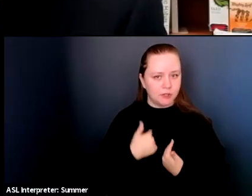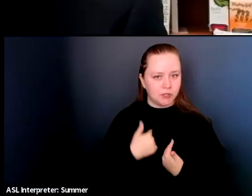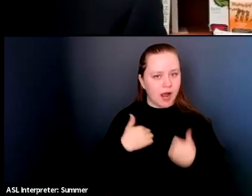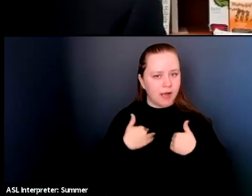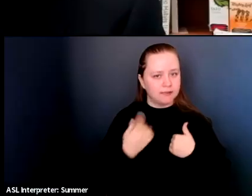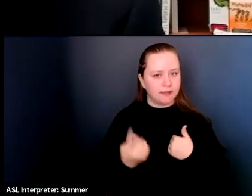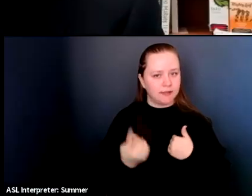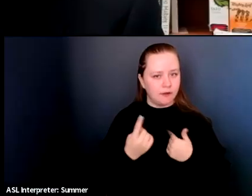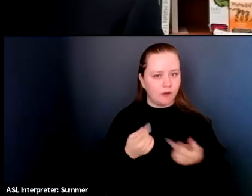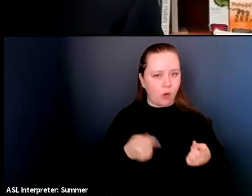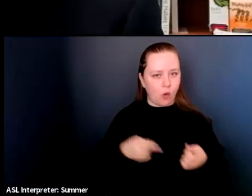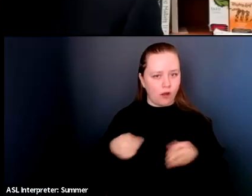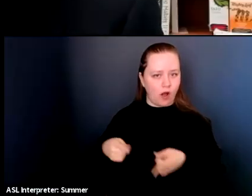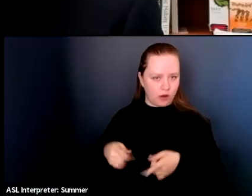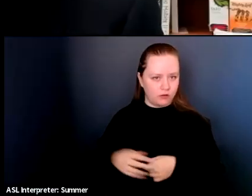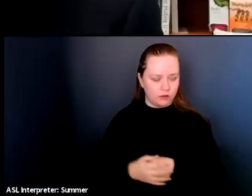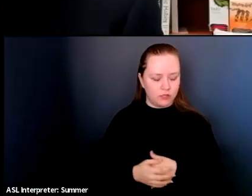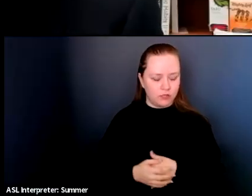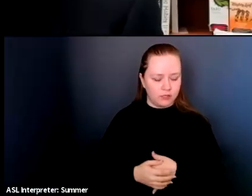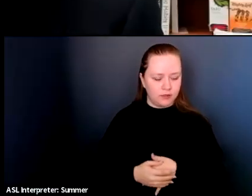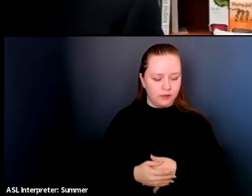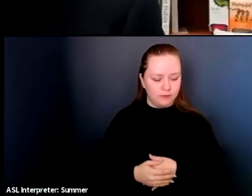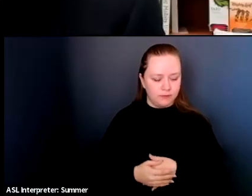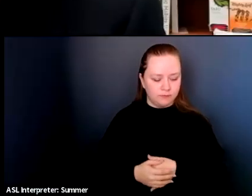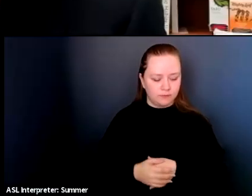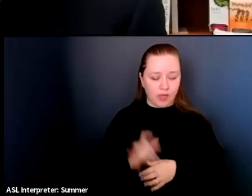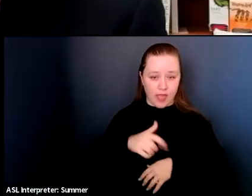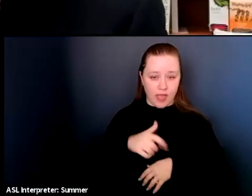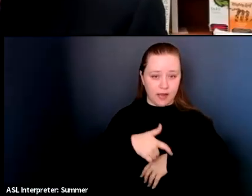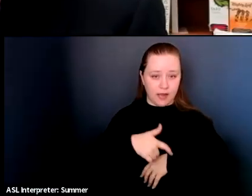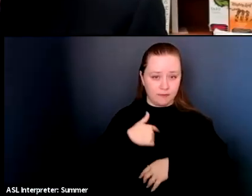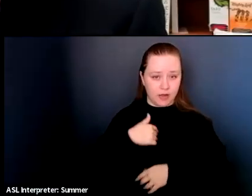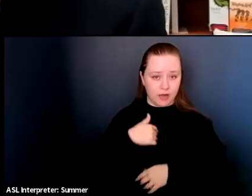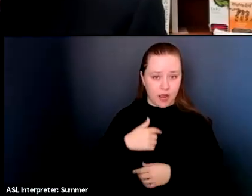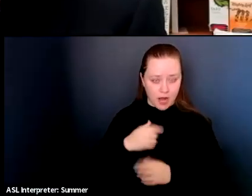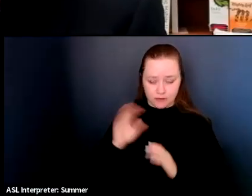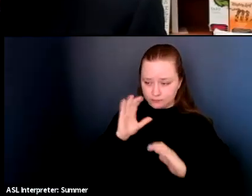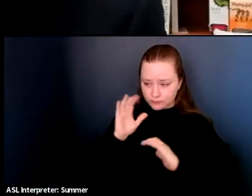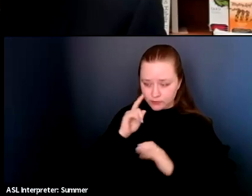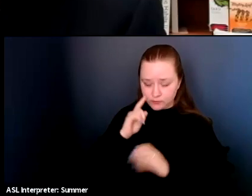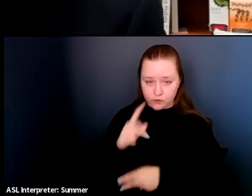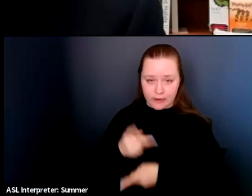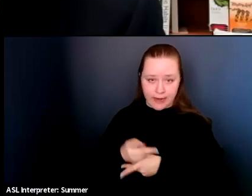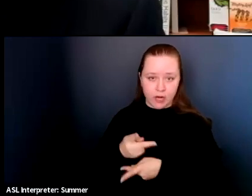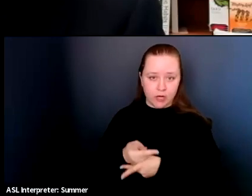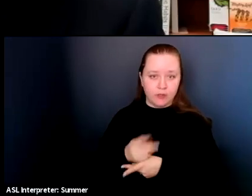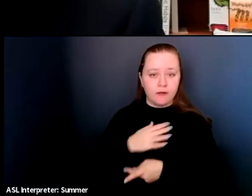And at that point, I sought care. And with my younger child,